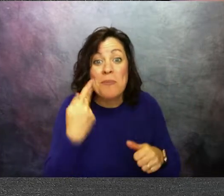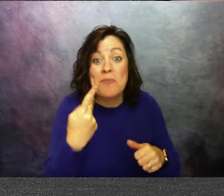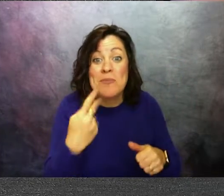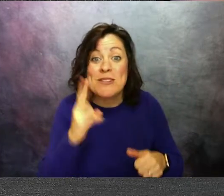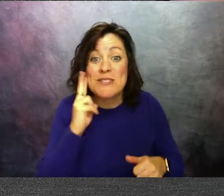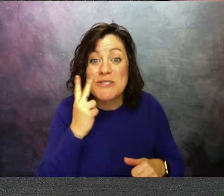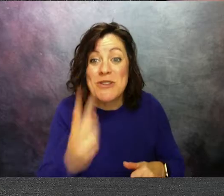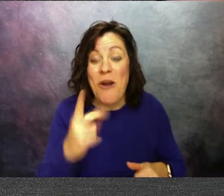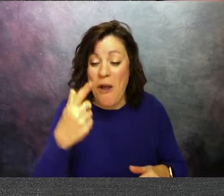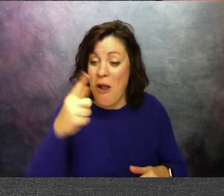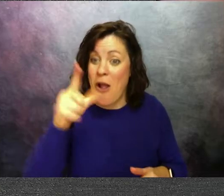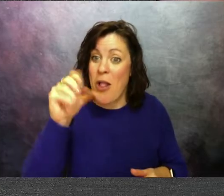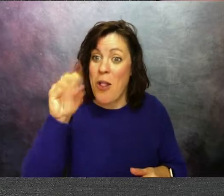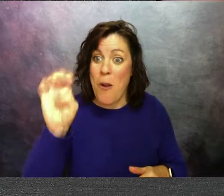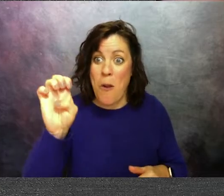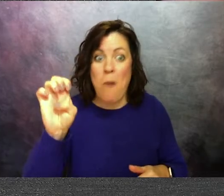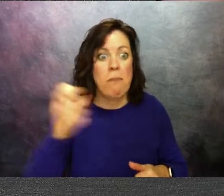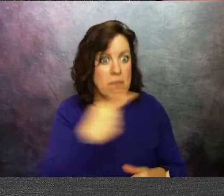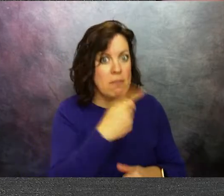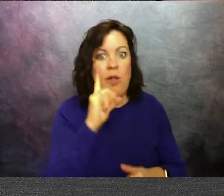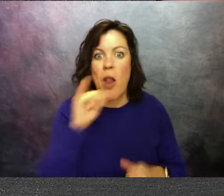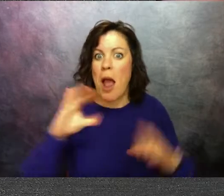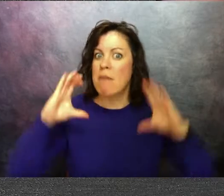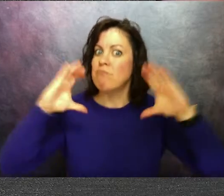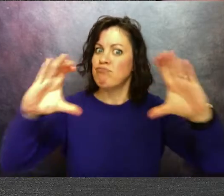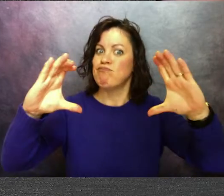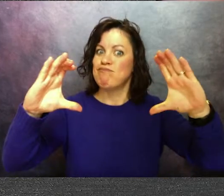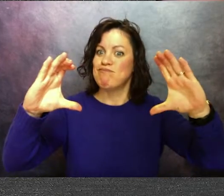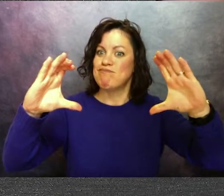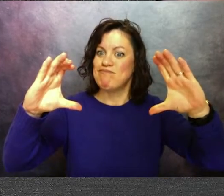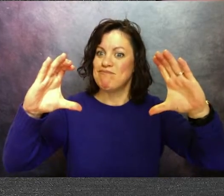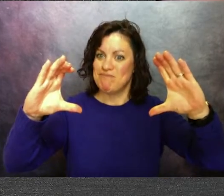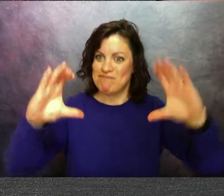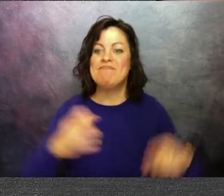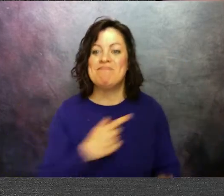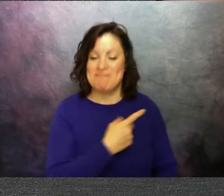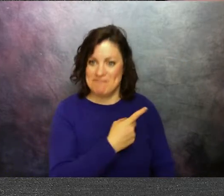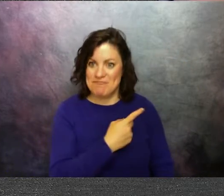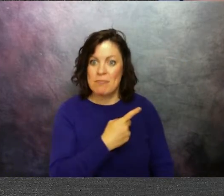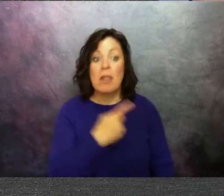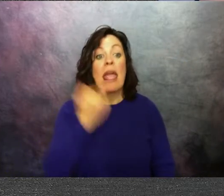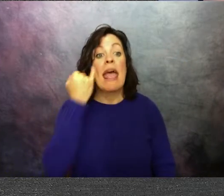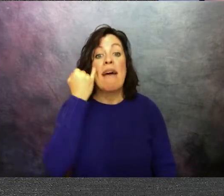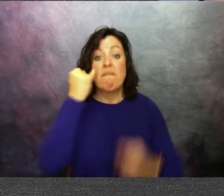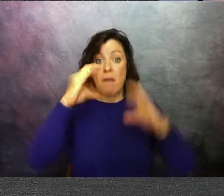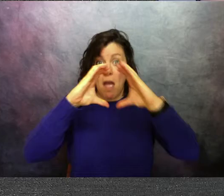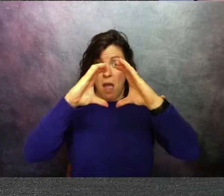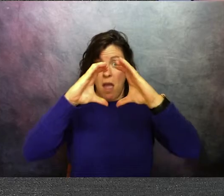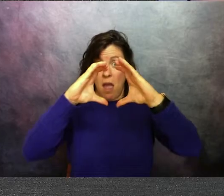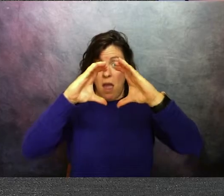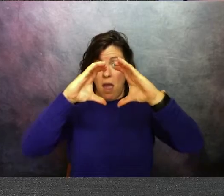The earth looks like a giant ball. If you could unroll the world and make it flat,